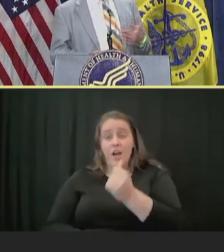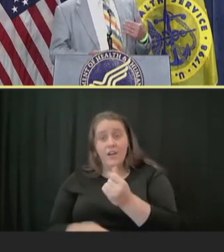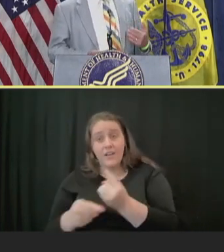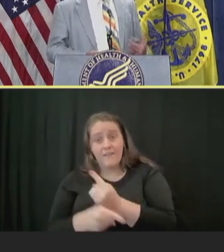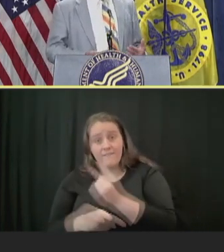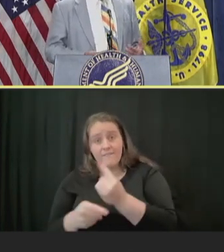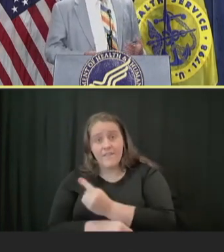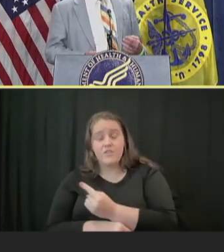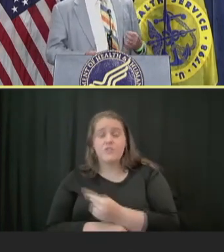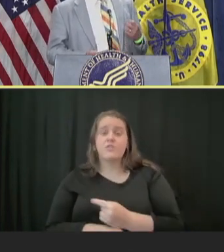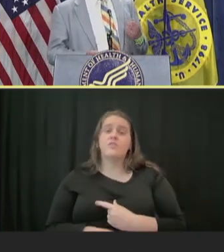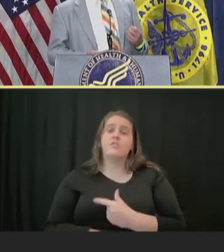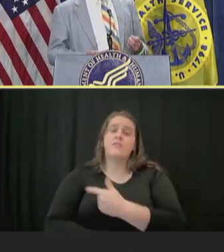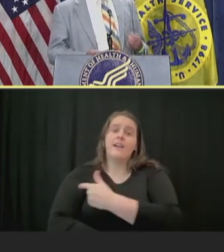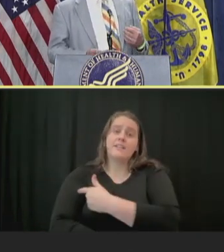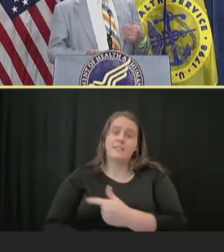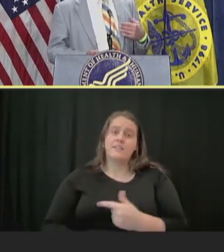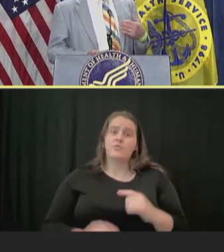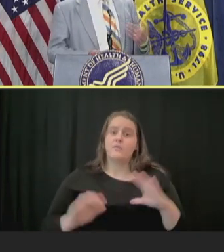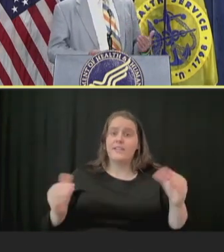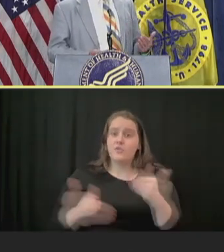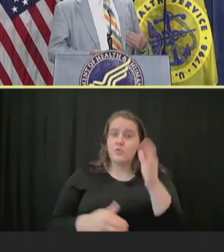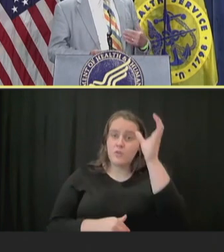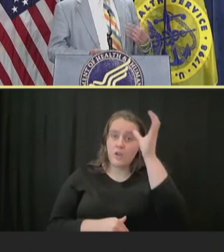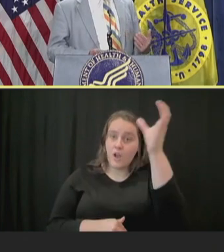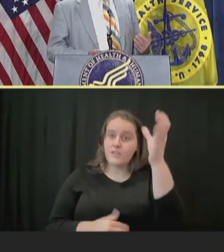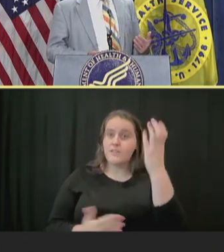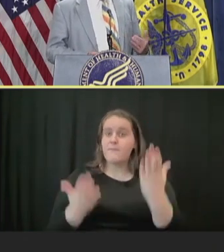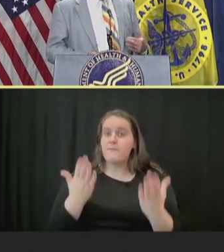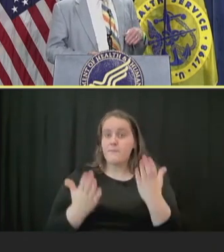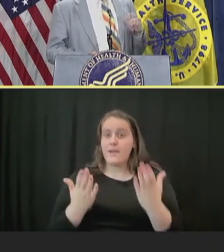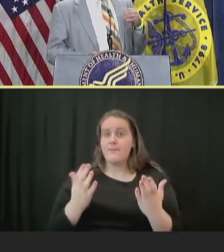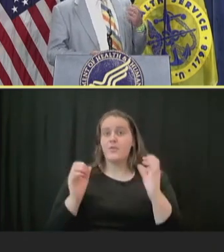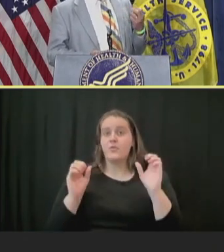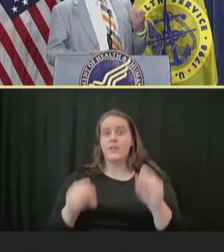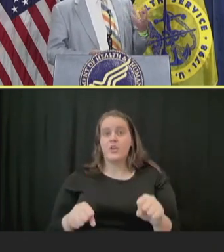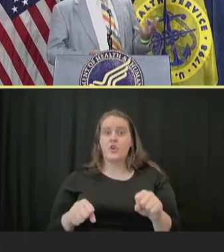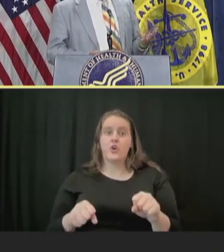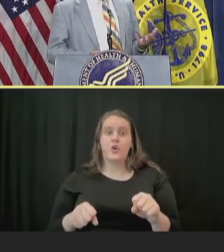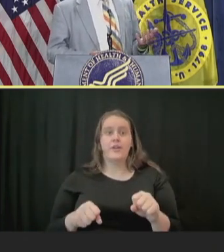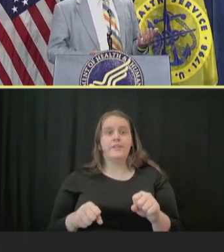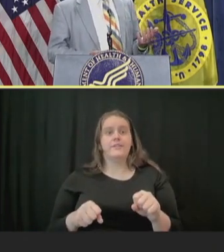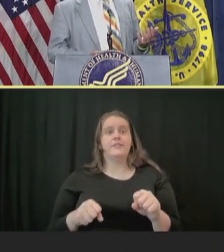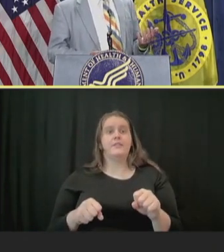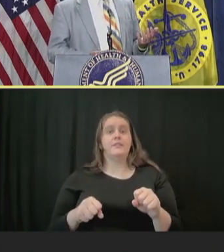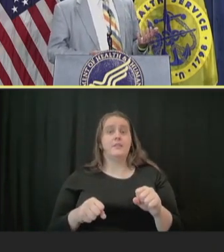the concept that perhaps we can induce a memory in the innate immune cells,